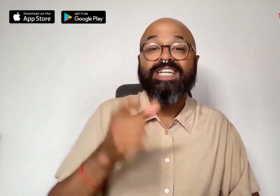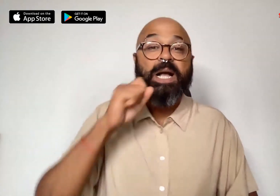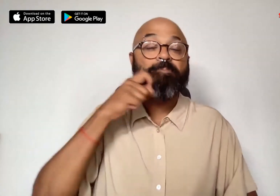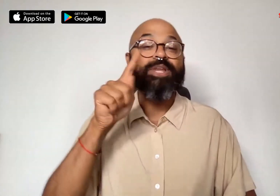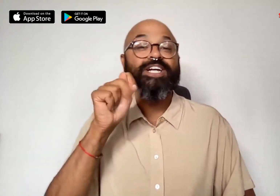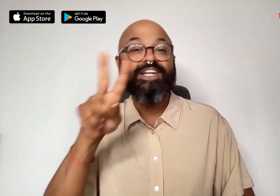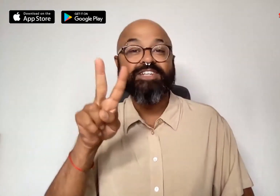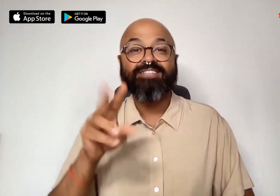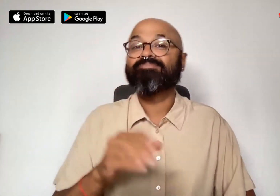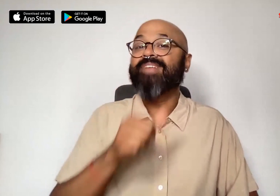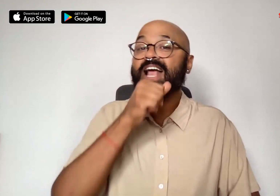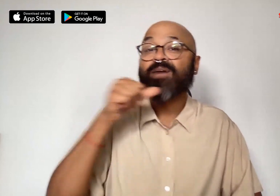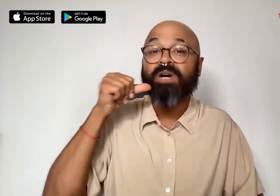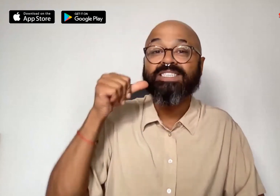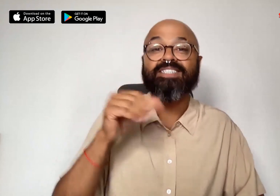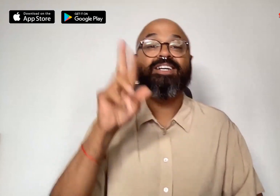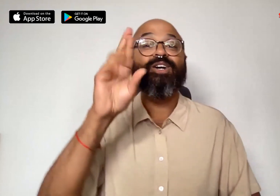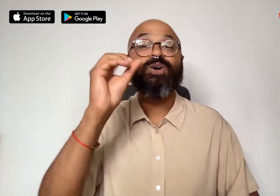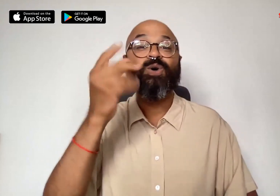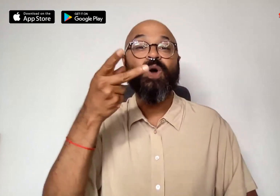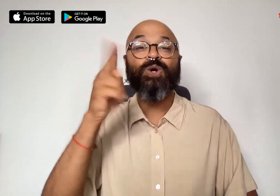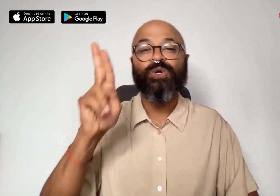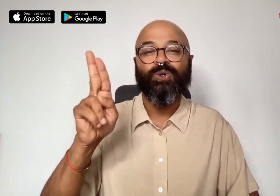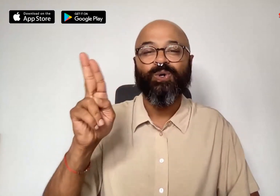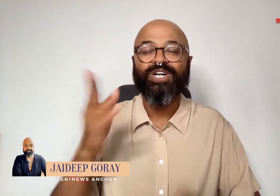you can also watch an Apple TV Amazon and Roku